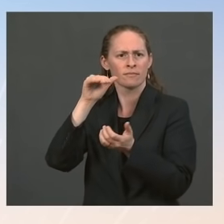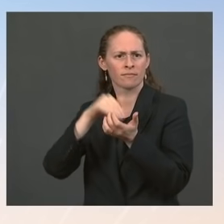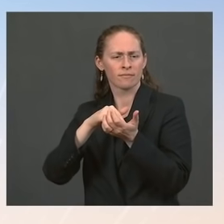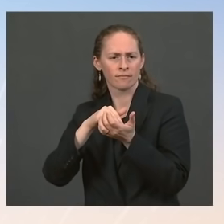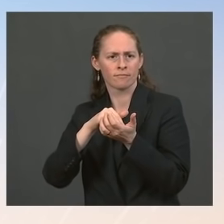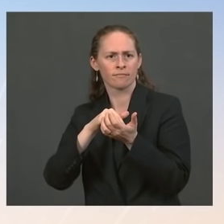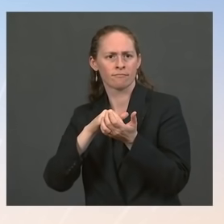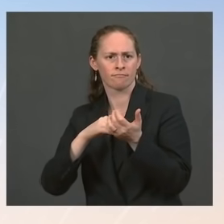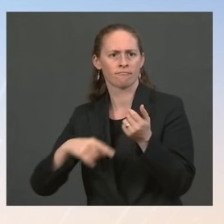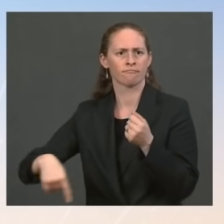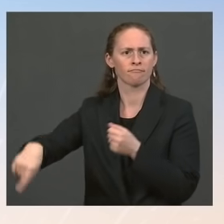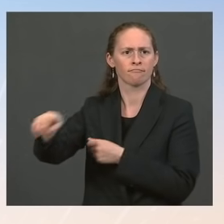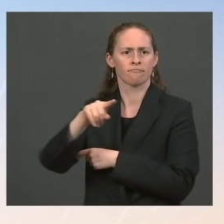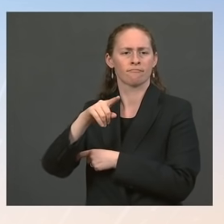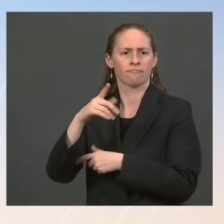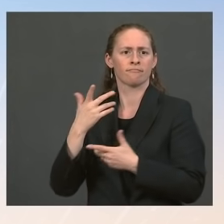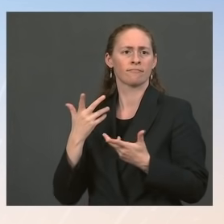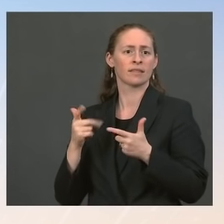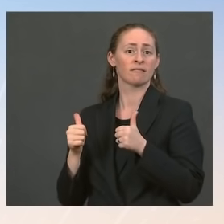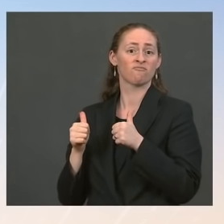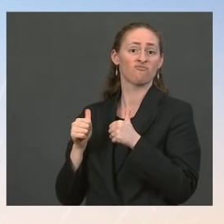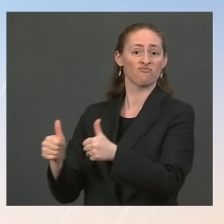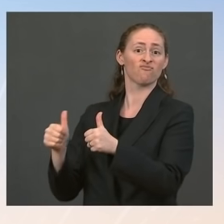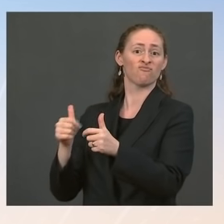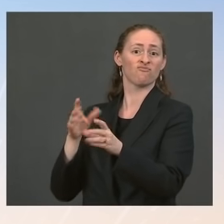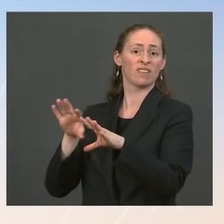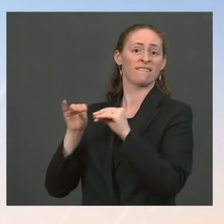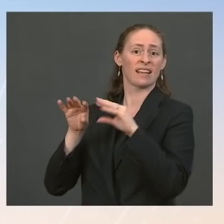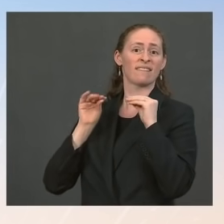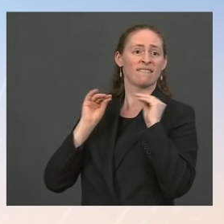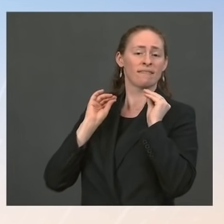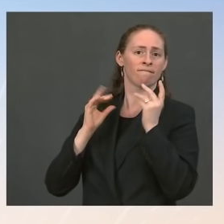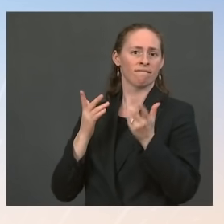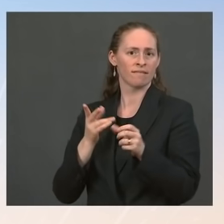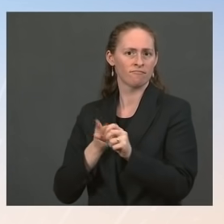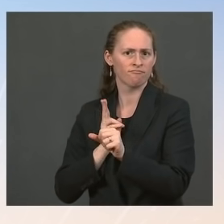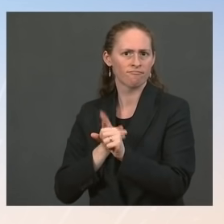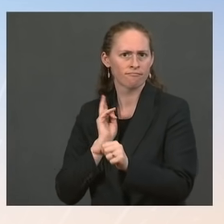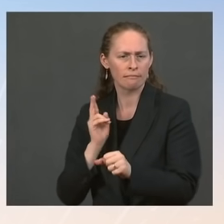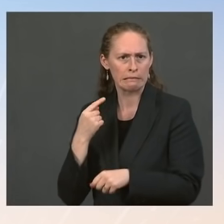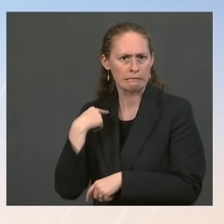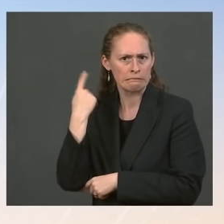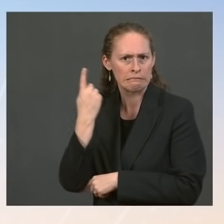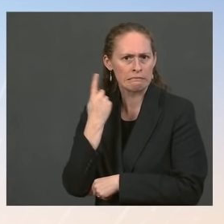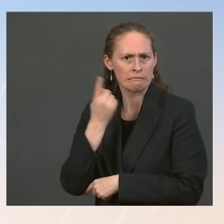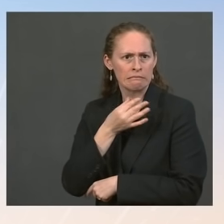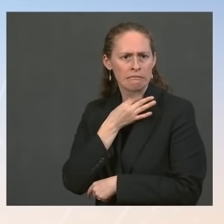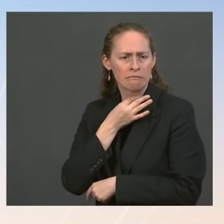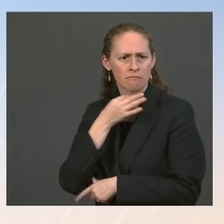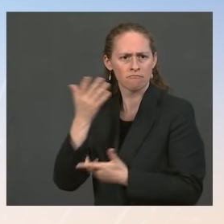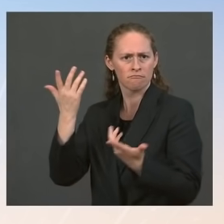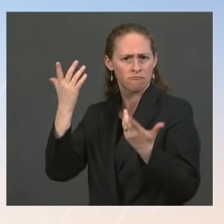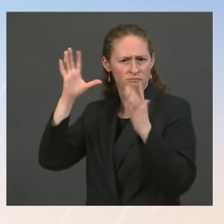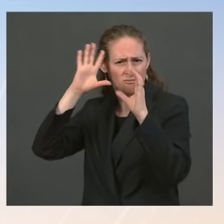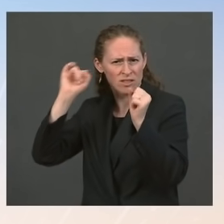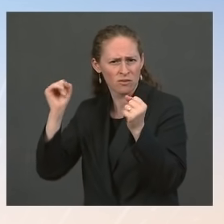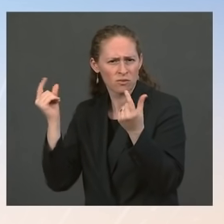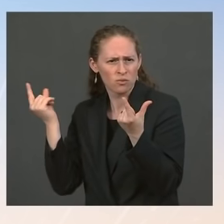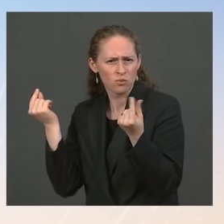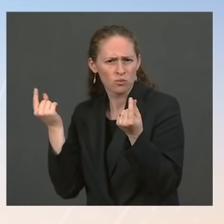When the President is having these conversations with lawmakers right now about the reconciliation bill, how much of a priority is it for him to ensure that funding